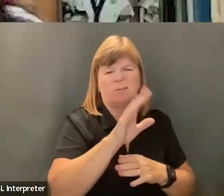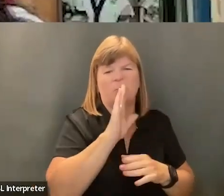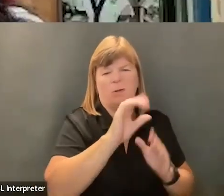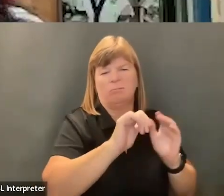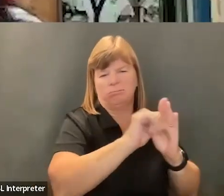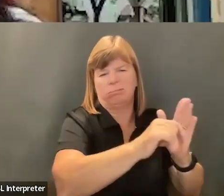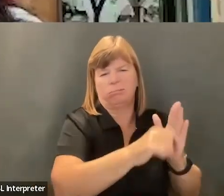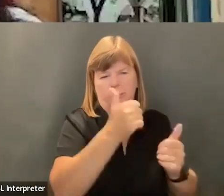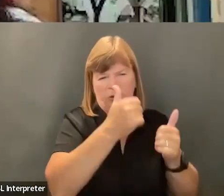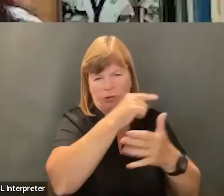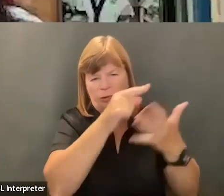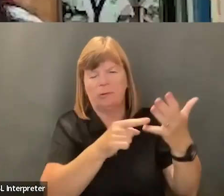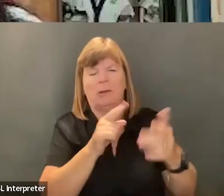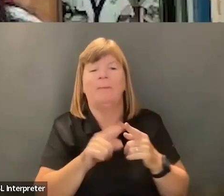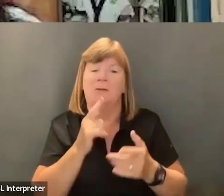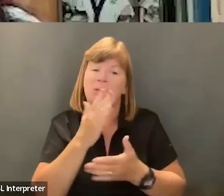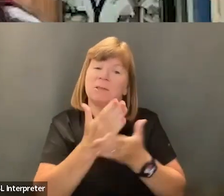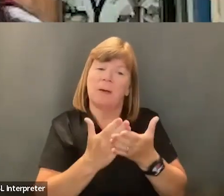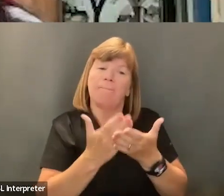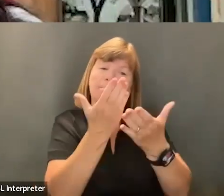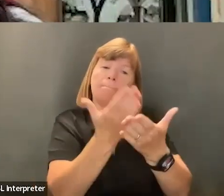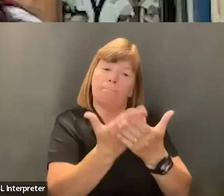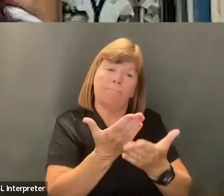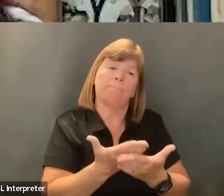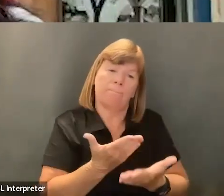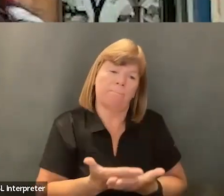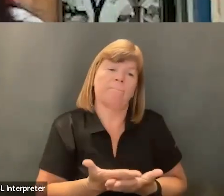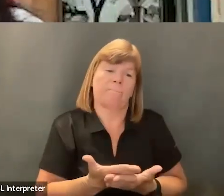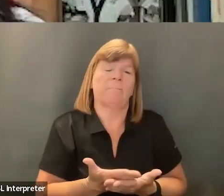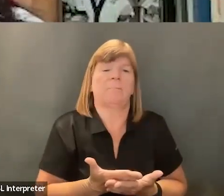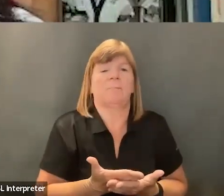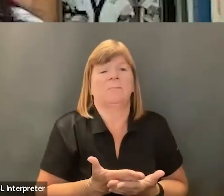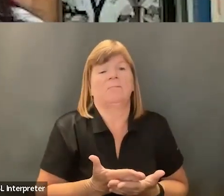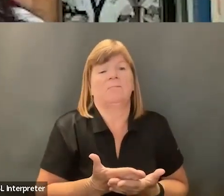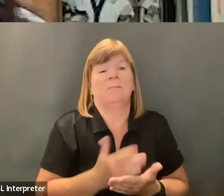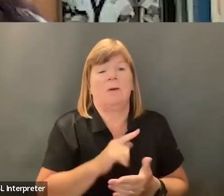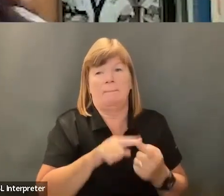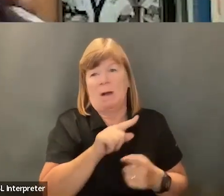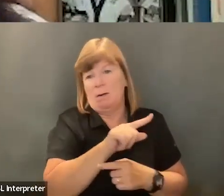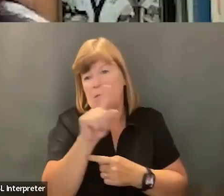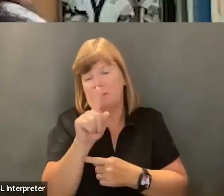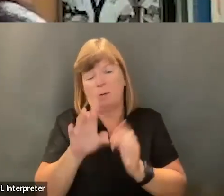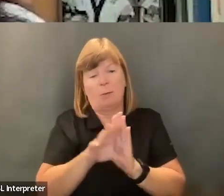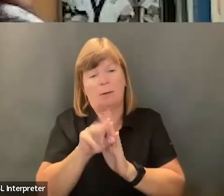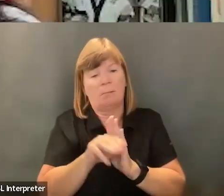um and there is some evidence uh about about these curricula that's very positive